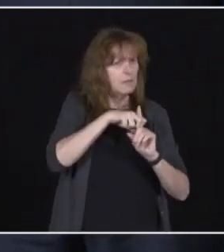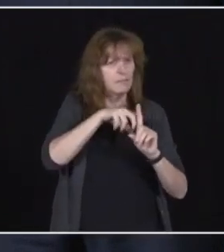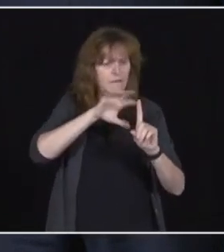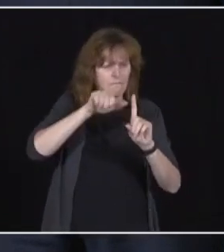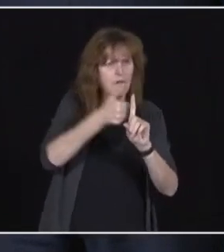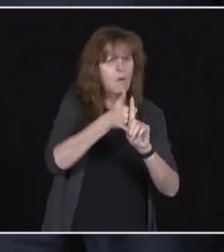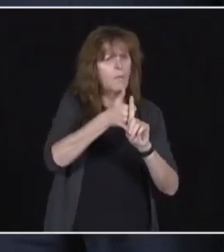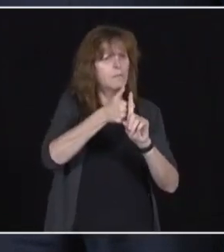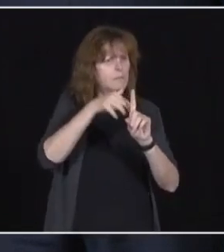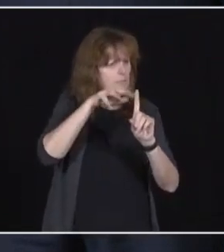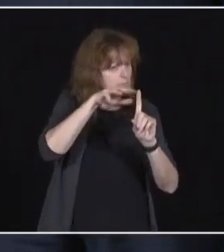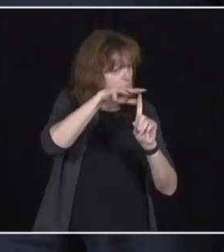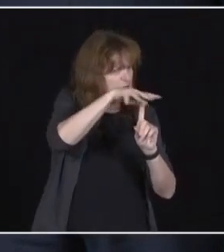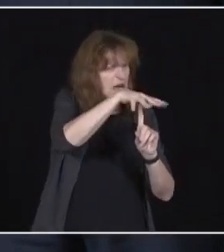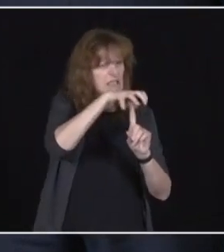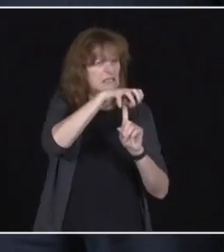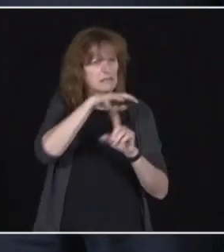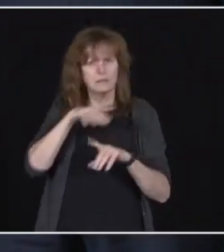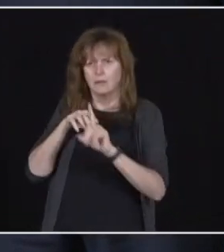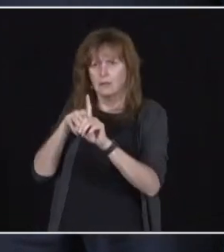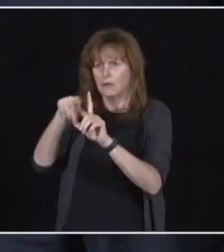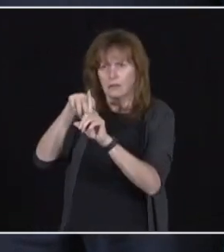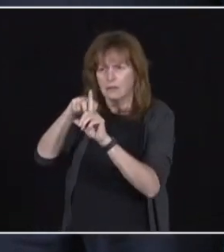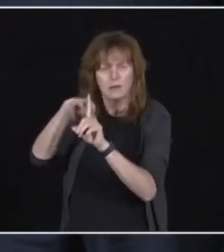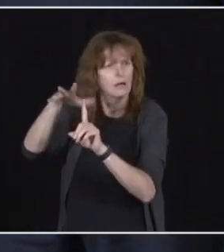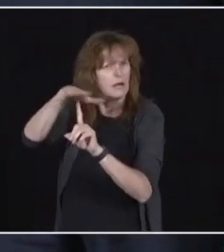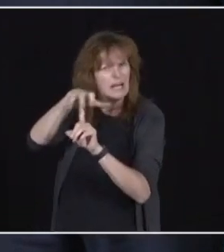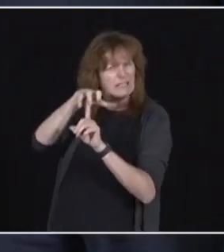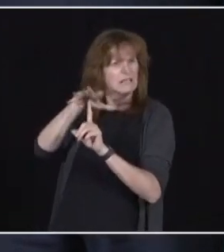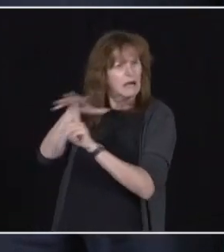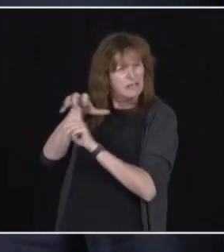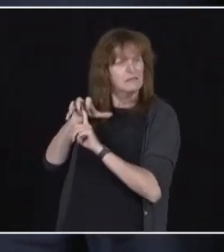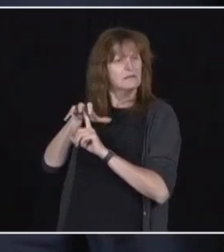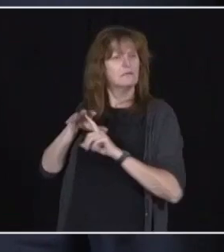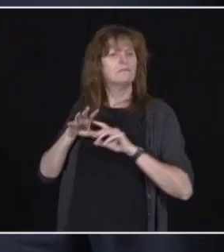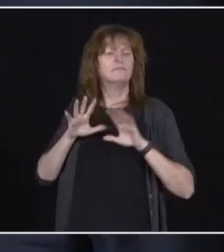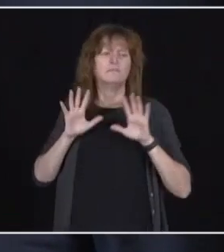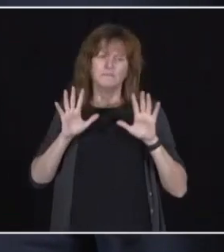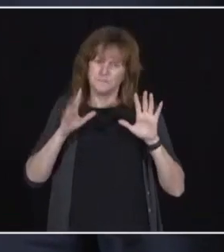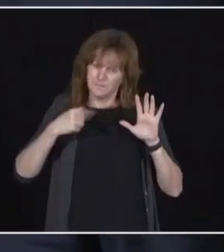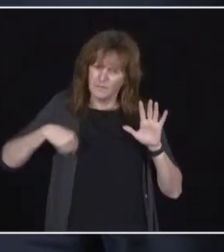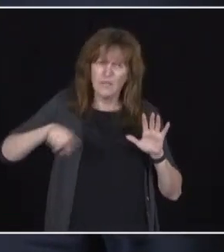contain new cases of this virus. As we do, we will continue to protect the health and well-being of all Ontarians.